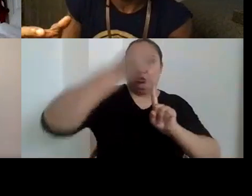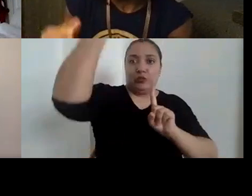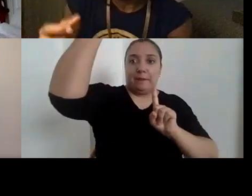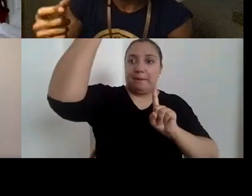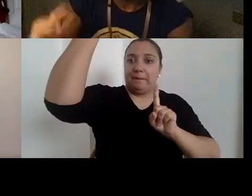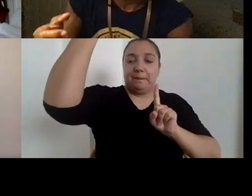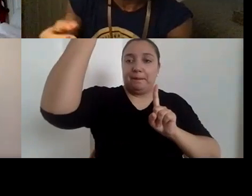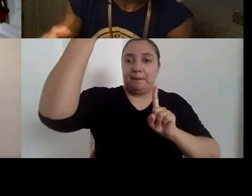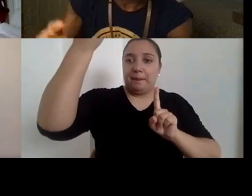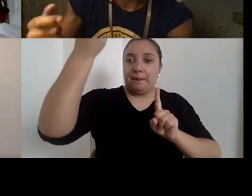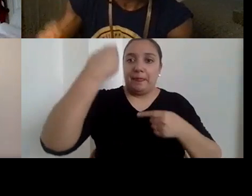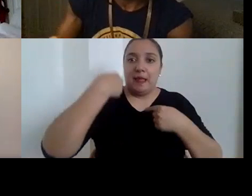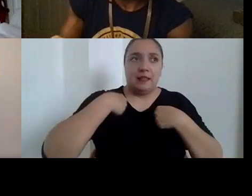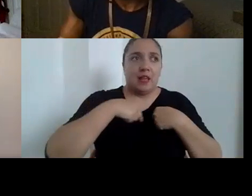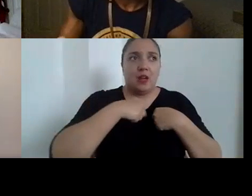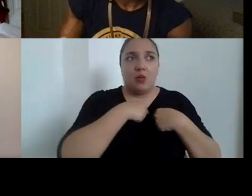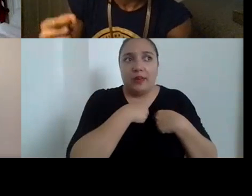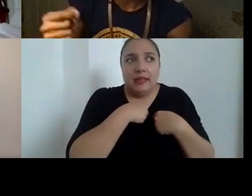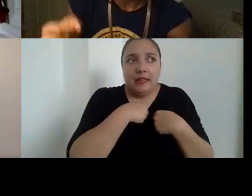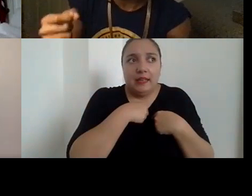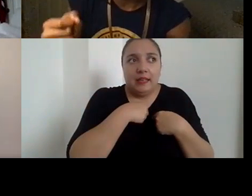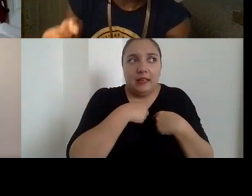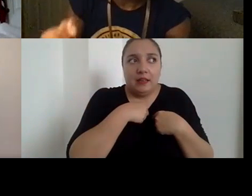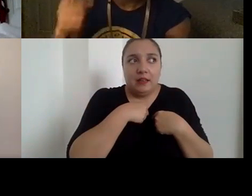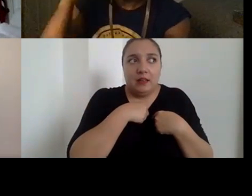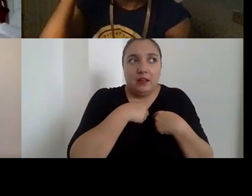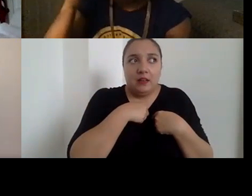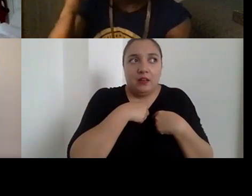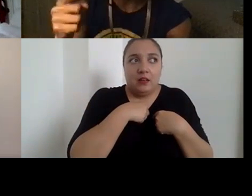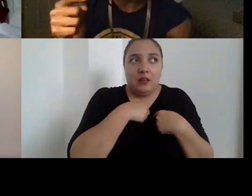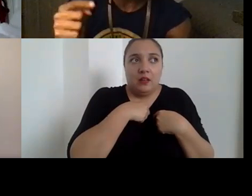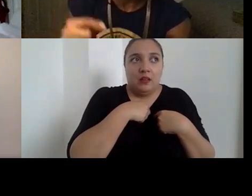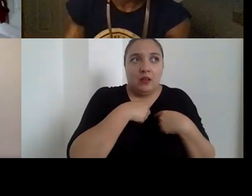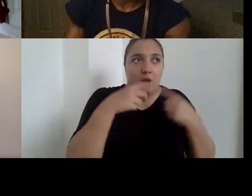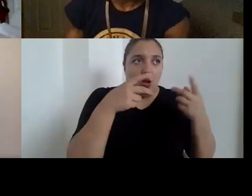we are the source to which so many value systems, so